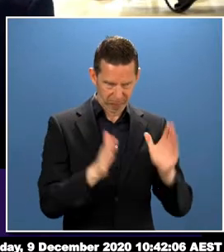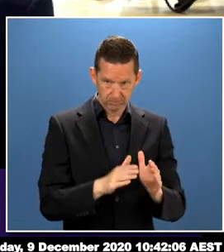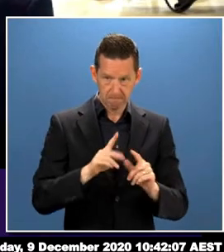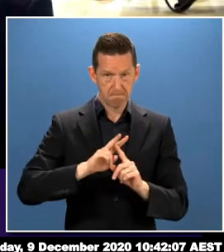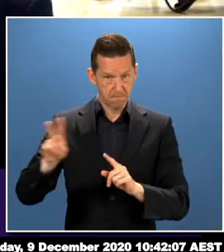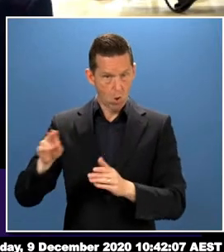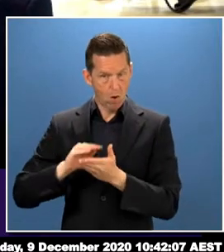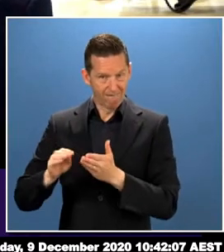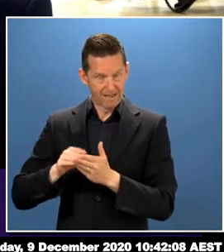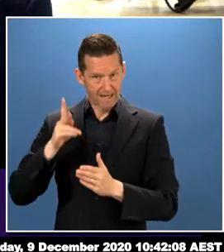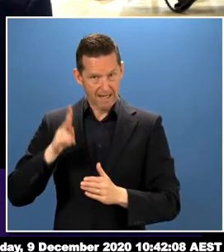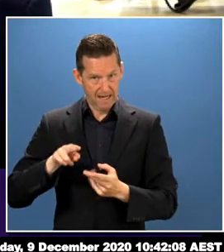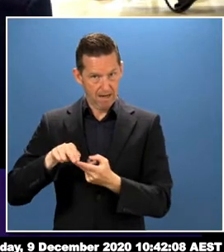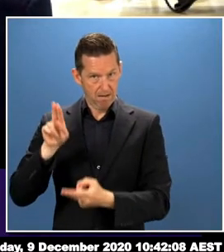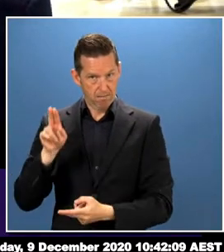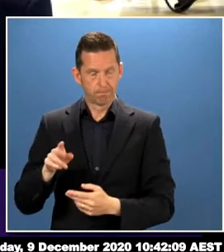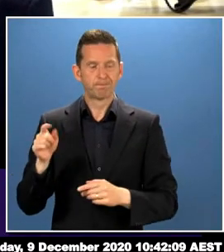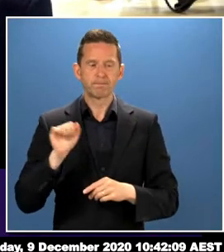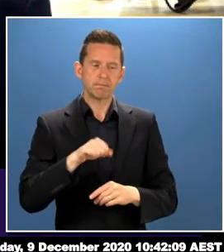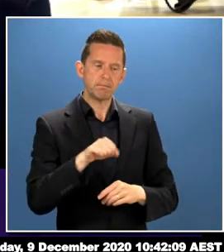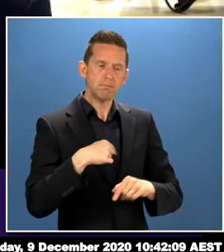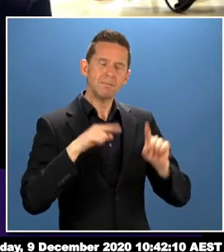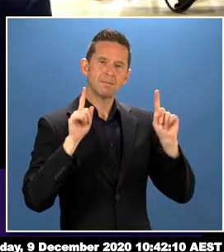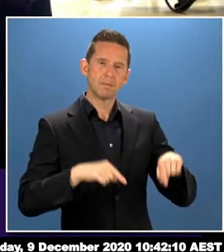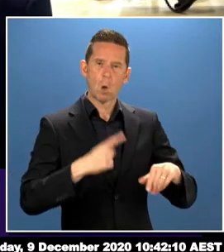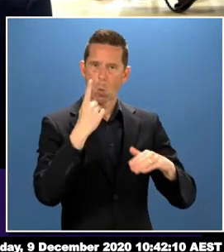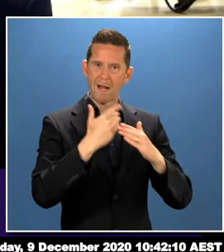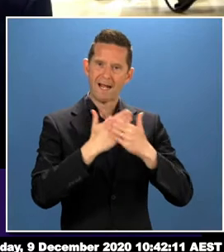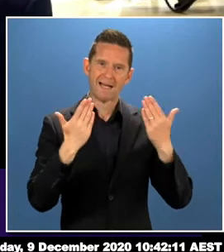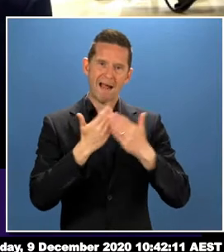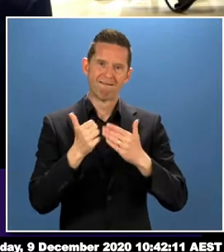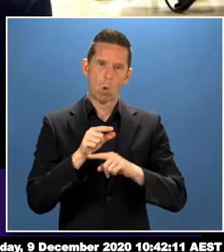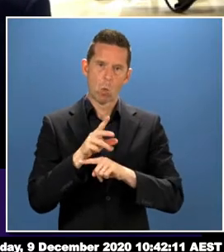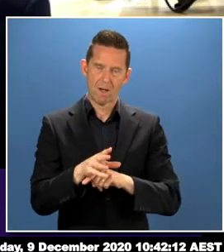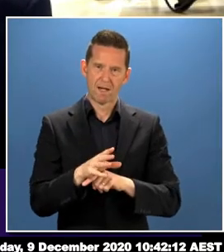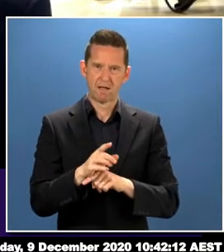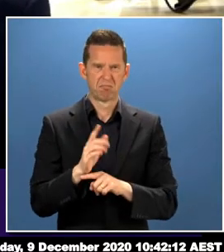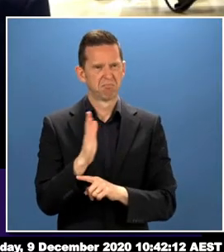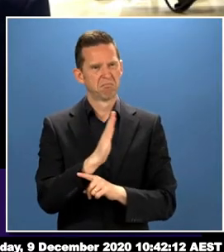So, yes, I started coming in one day a week, maybe July or August.